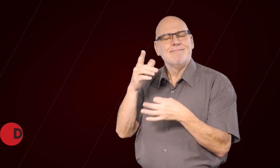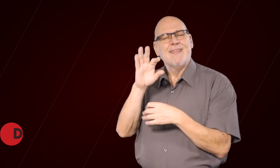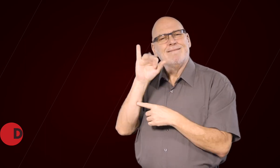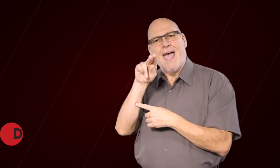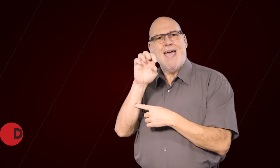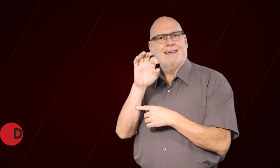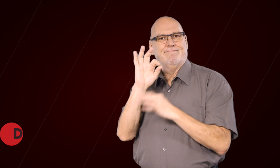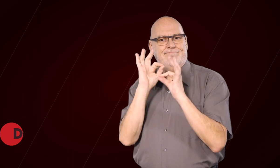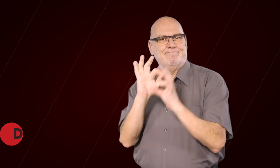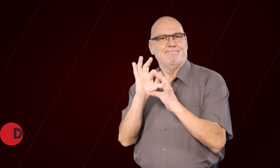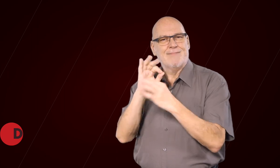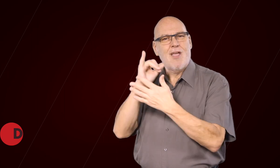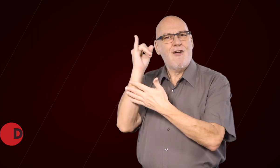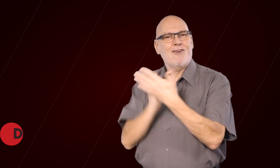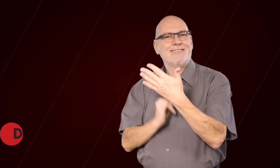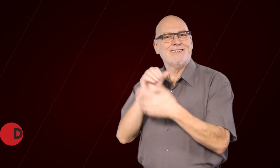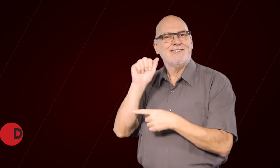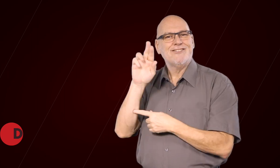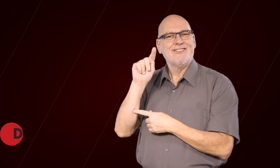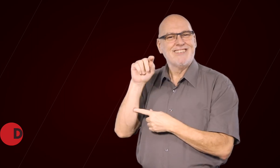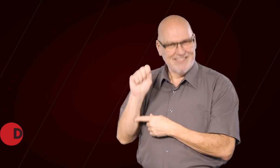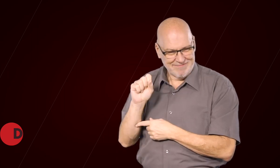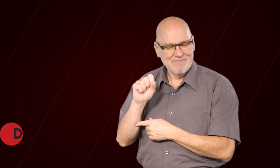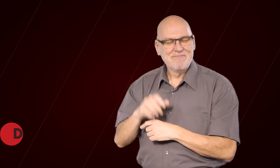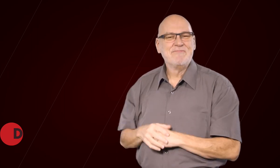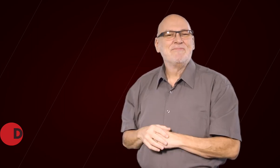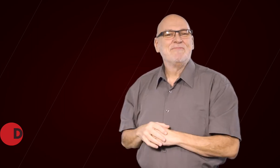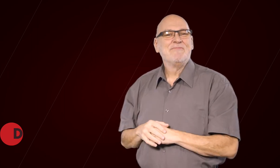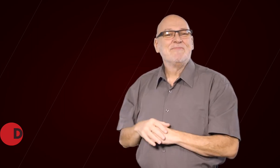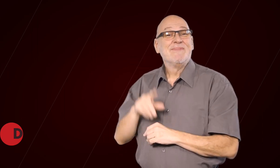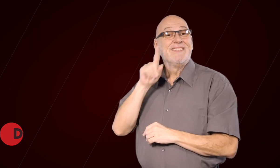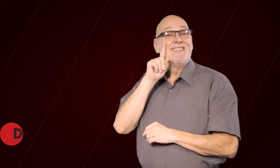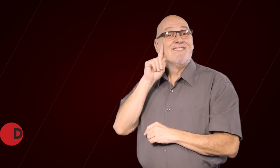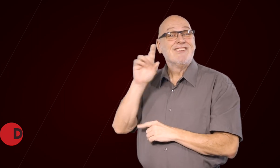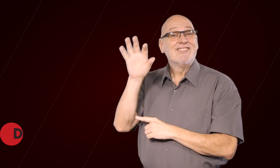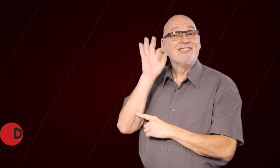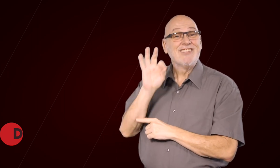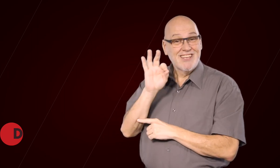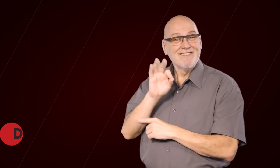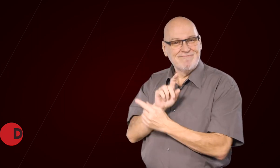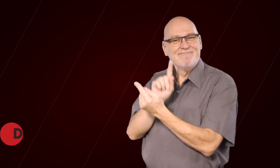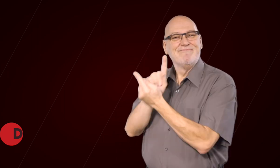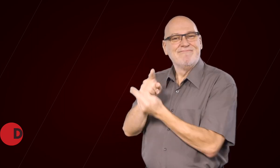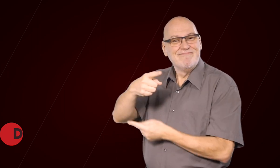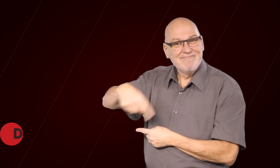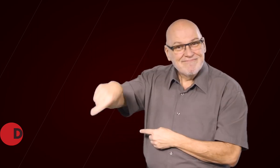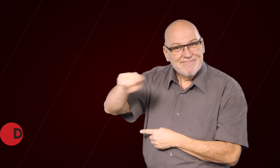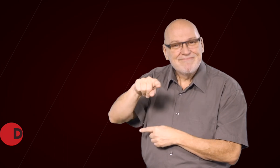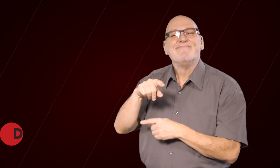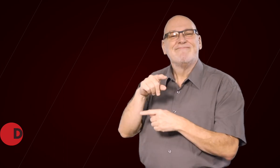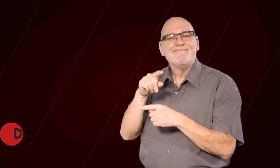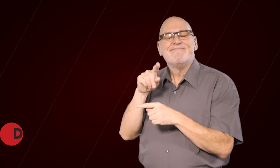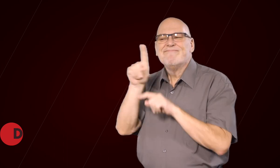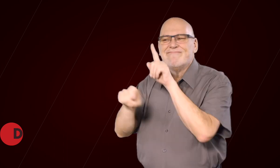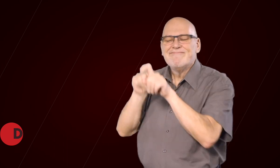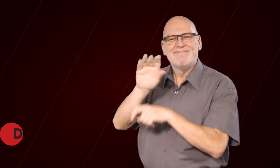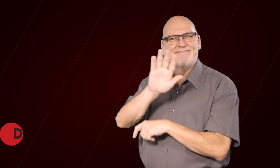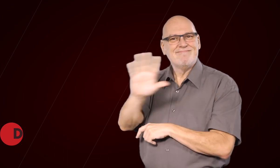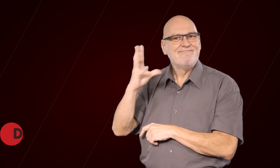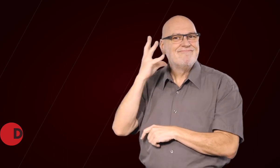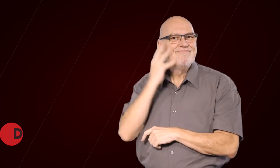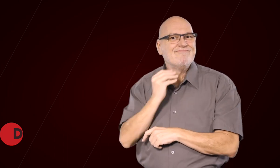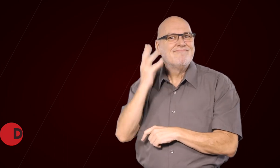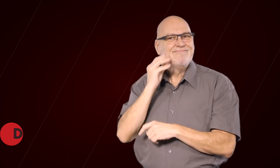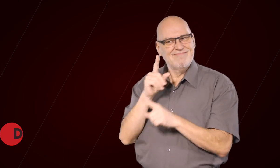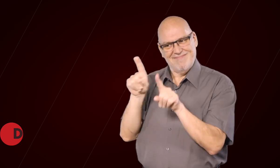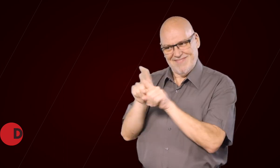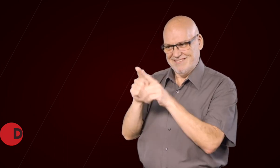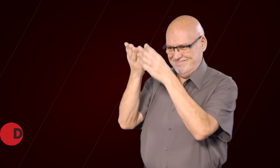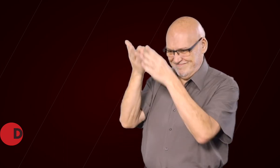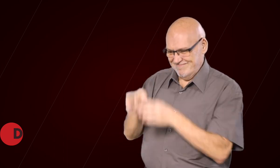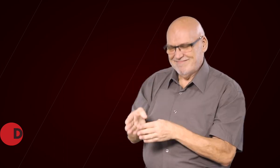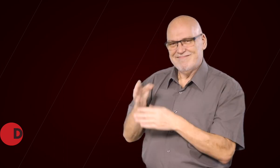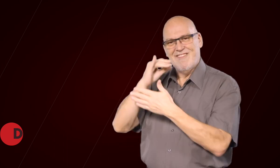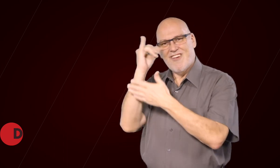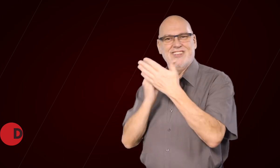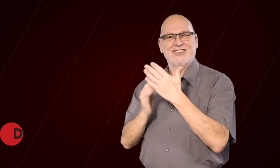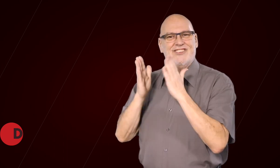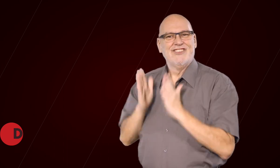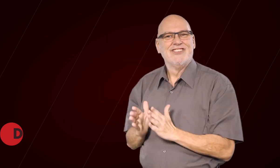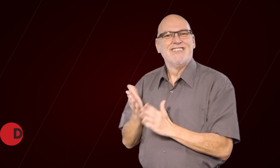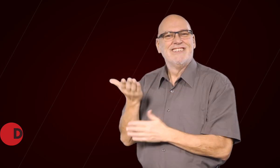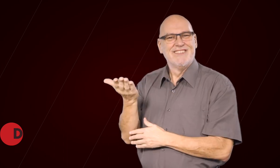a Master of Fine Arts. DeafDots met with them about their experiences as an artist.